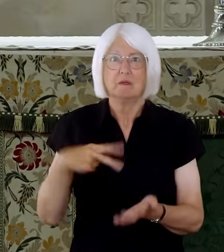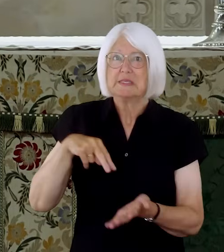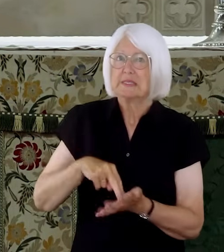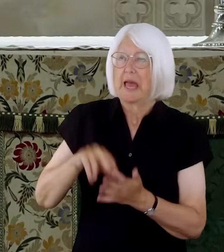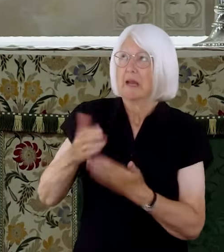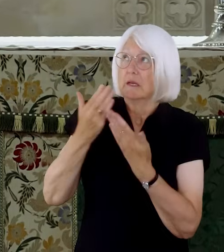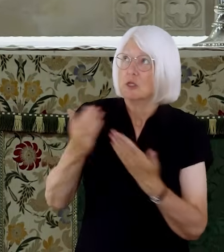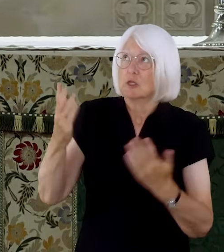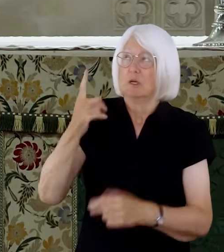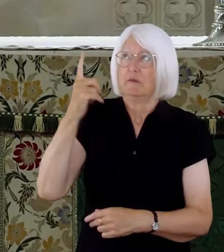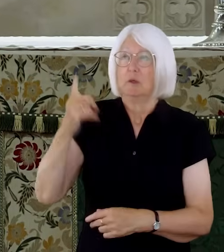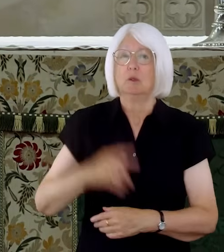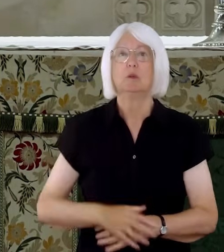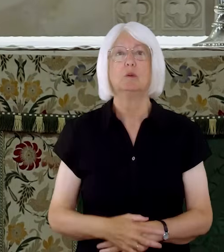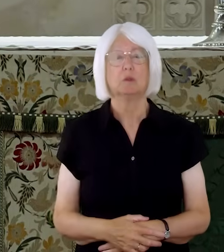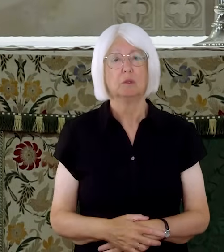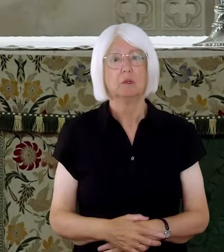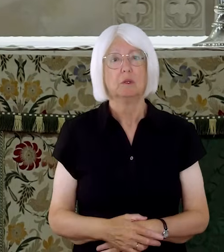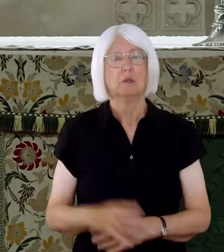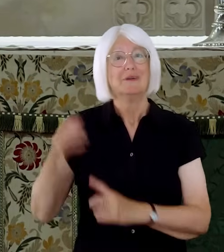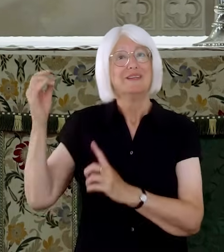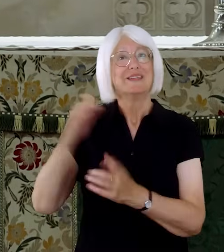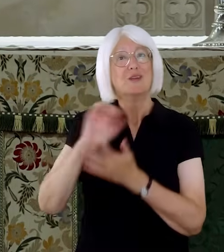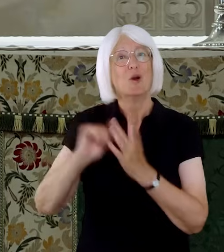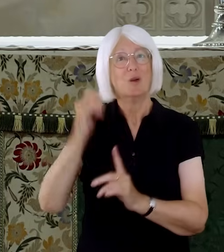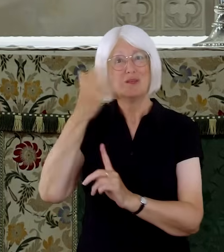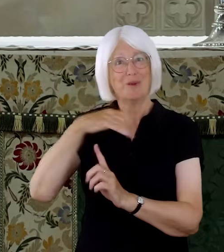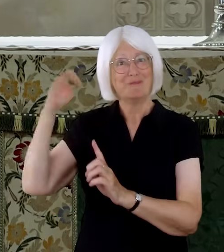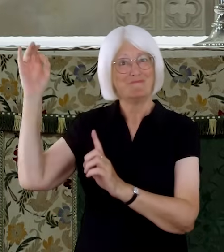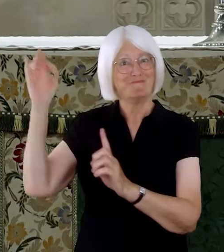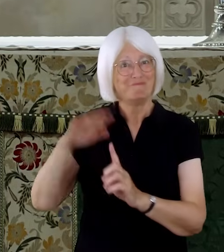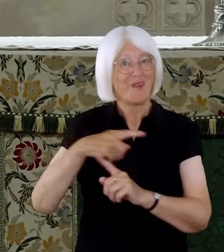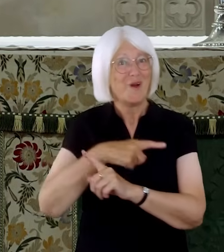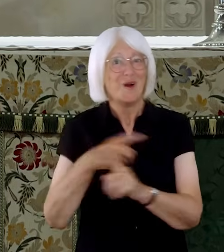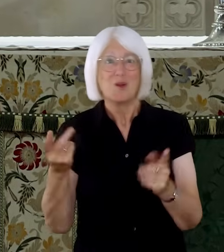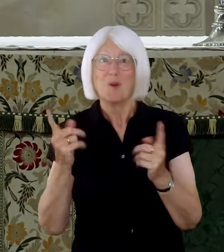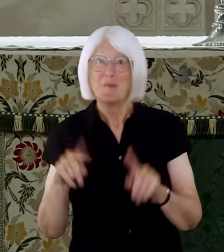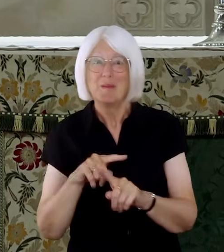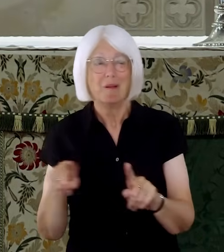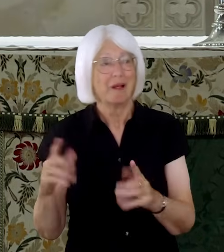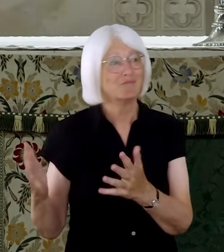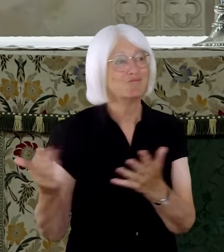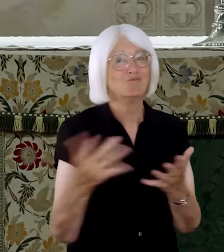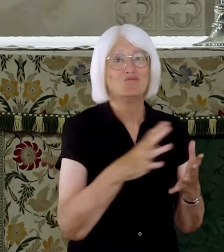in your presence and serve you. Send the Holy Spirit on your people and gather